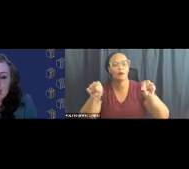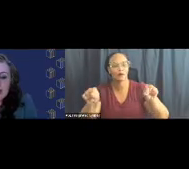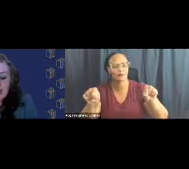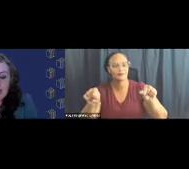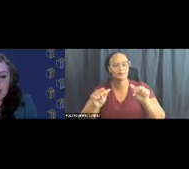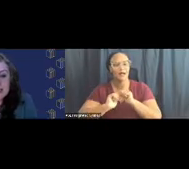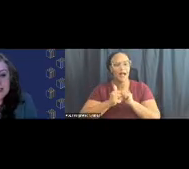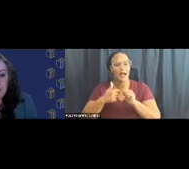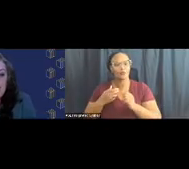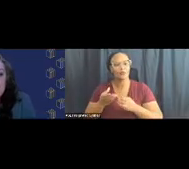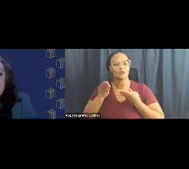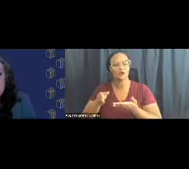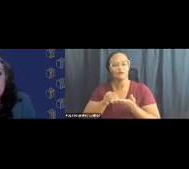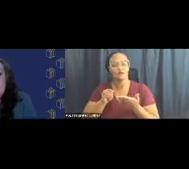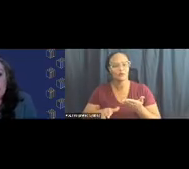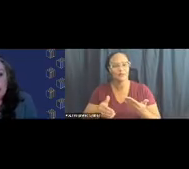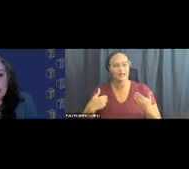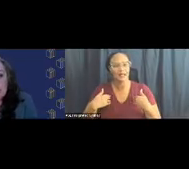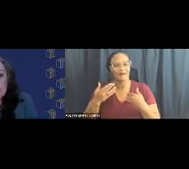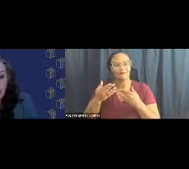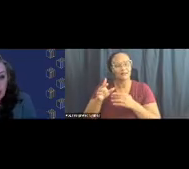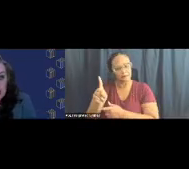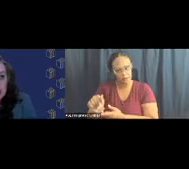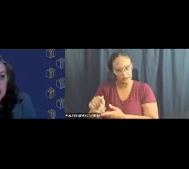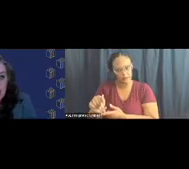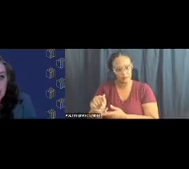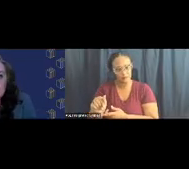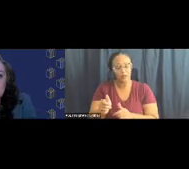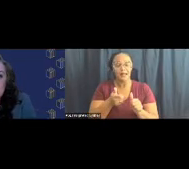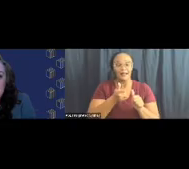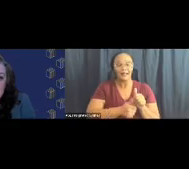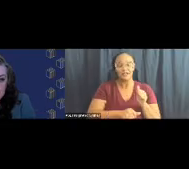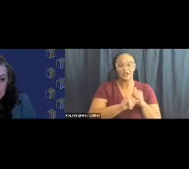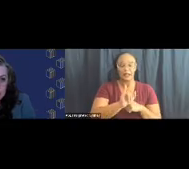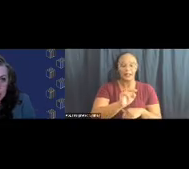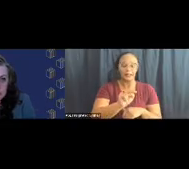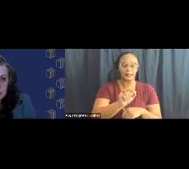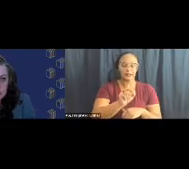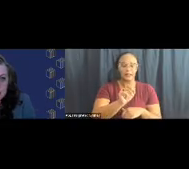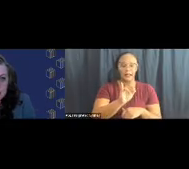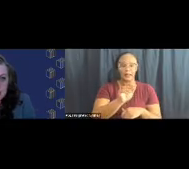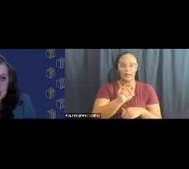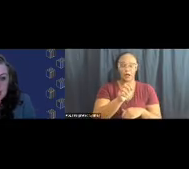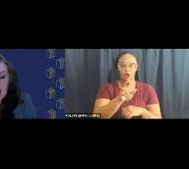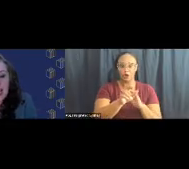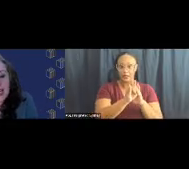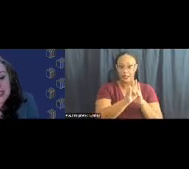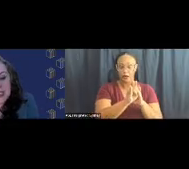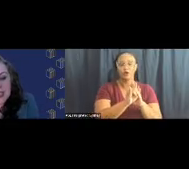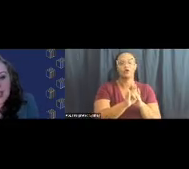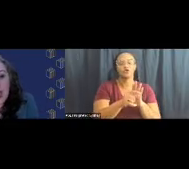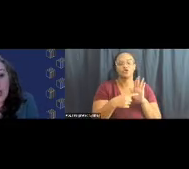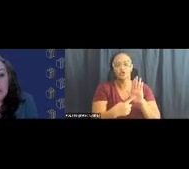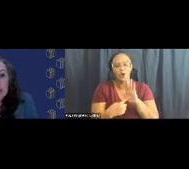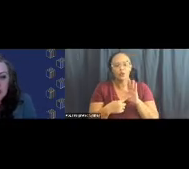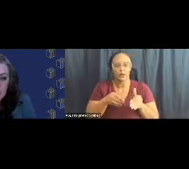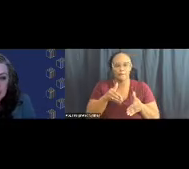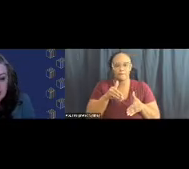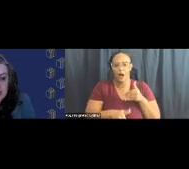Each indicator is a page that reflects progress, equity, and inclusion. IDEA opened the door